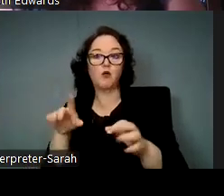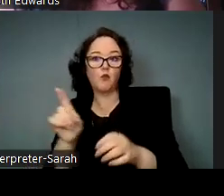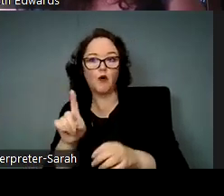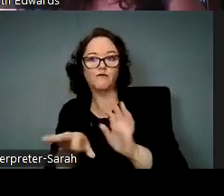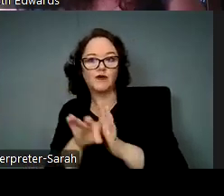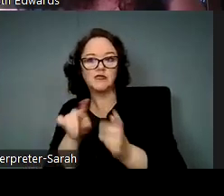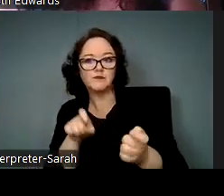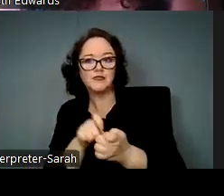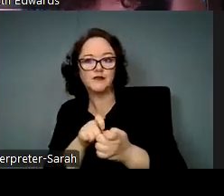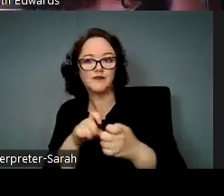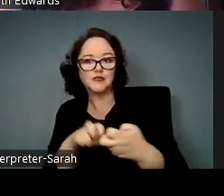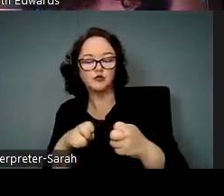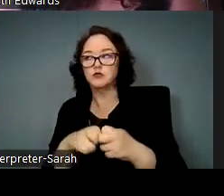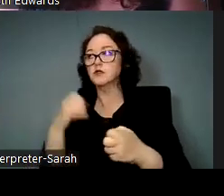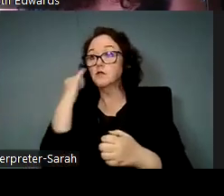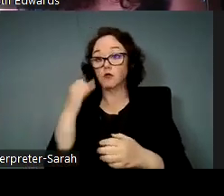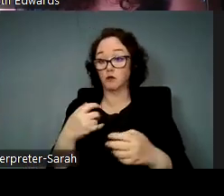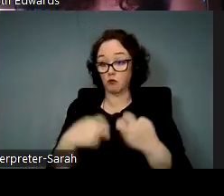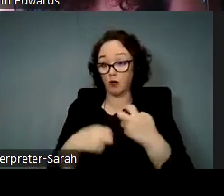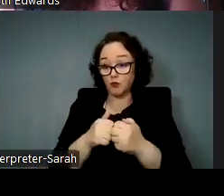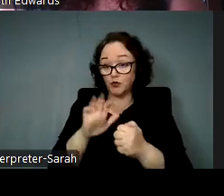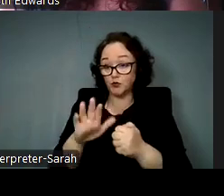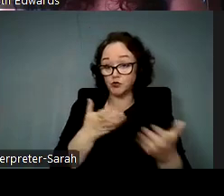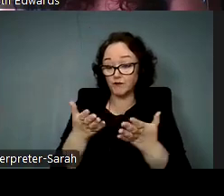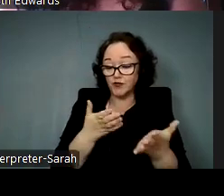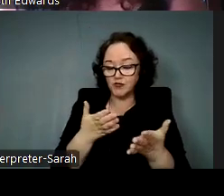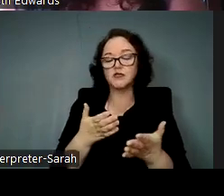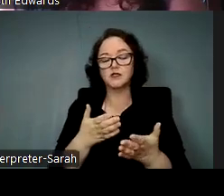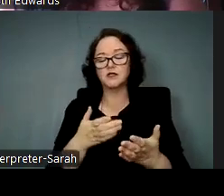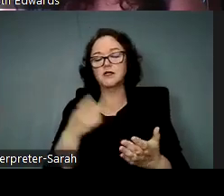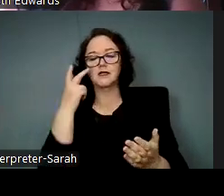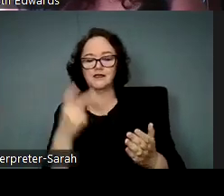services, you can go to Section C, Appendix C, and look at